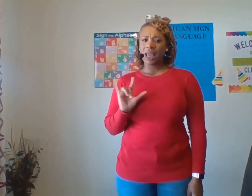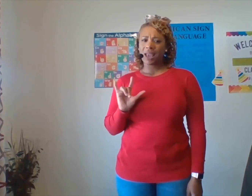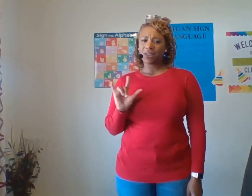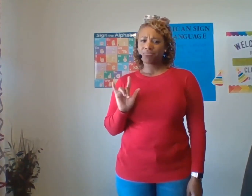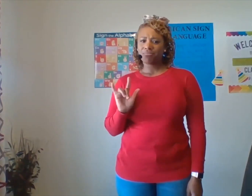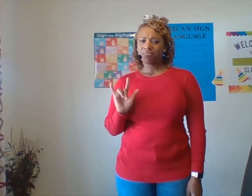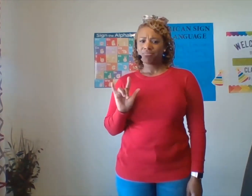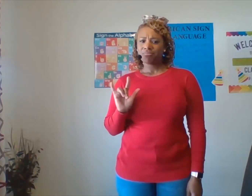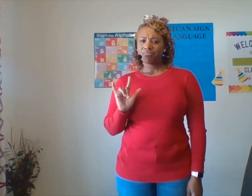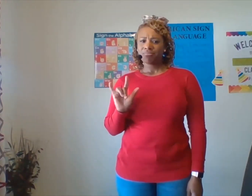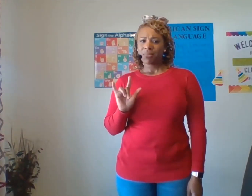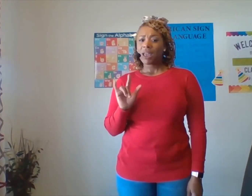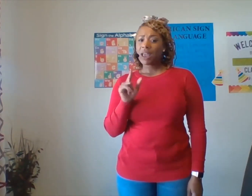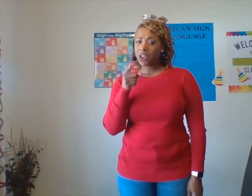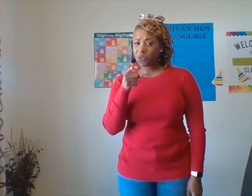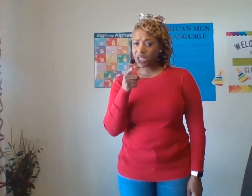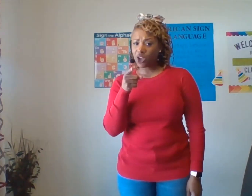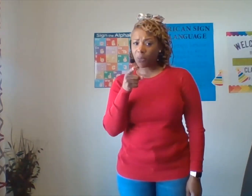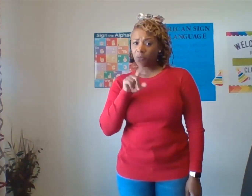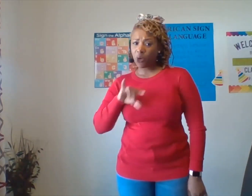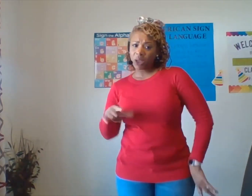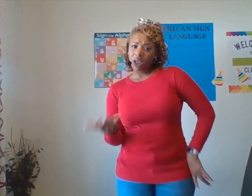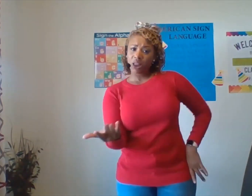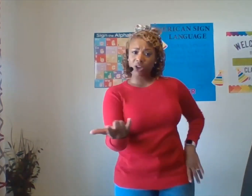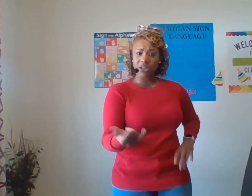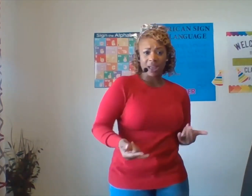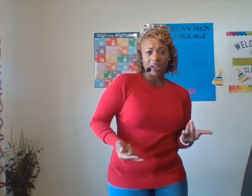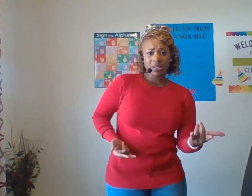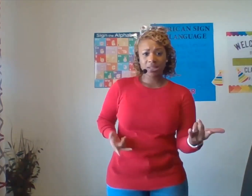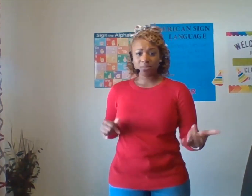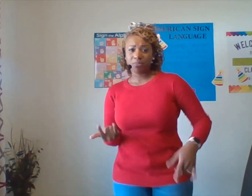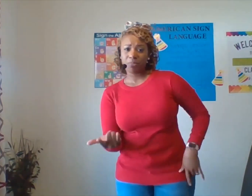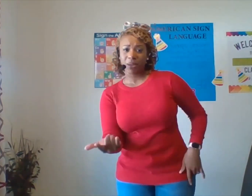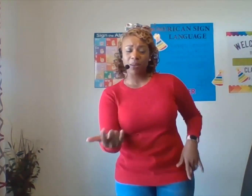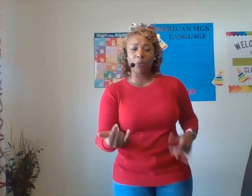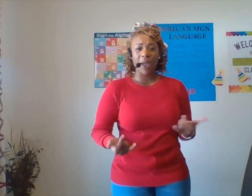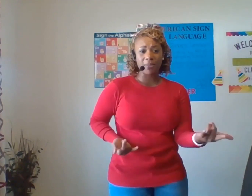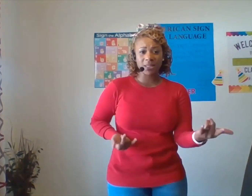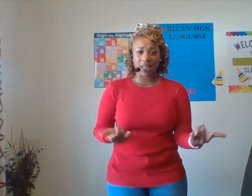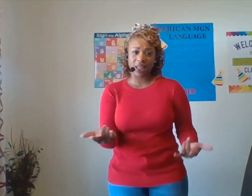hand and if you didn't know before we learned how to become web slinging